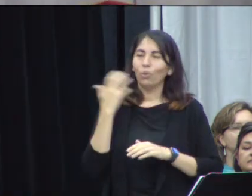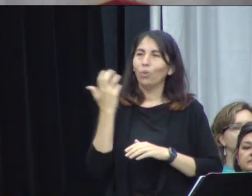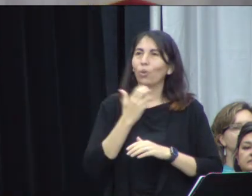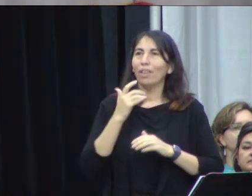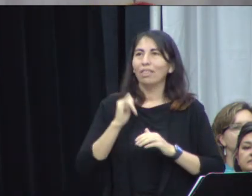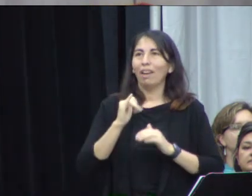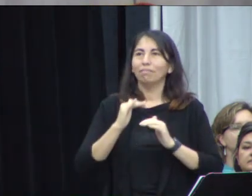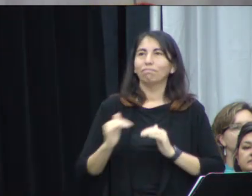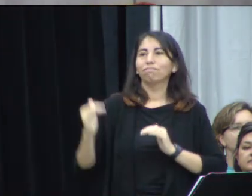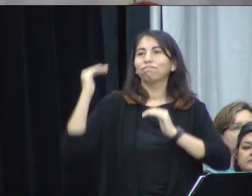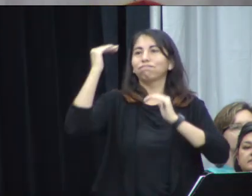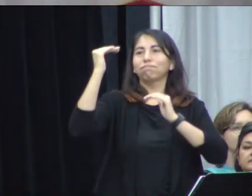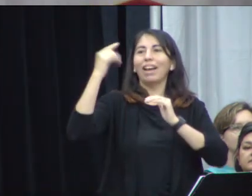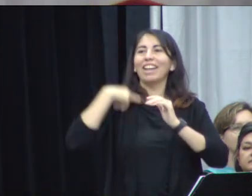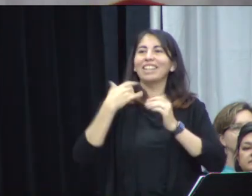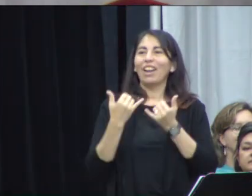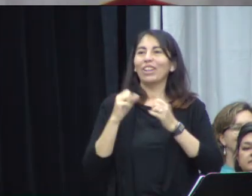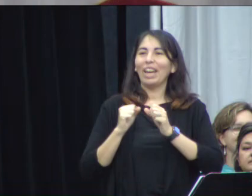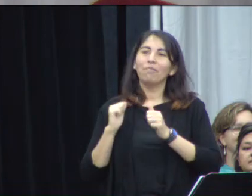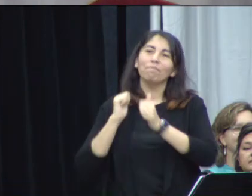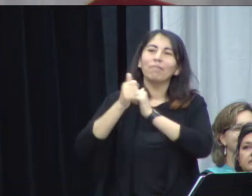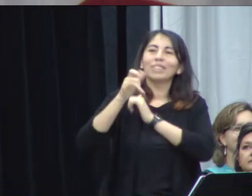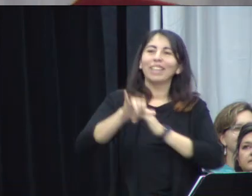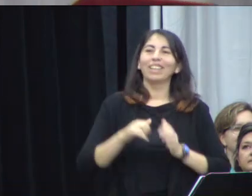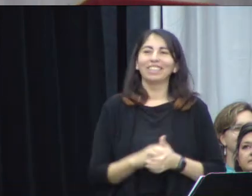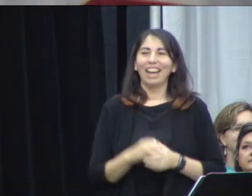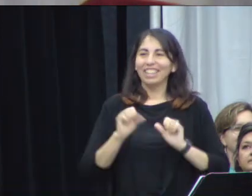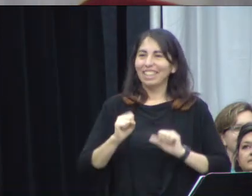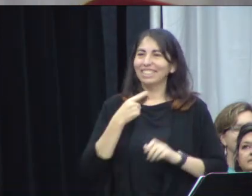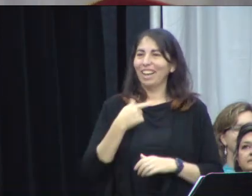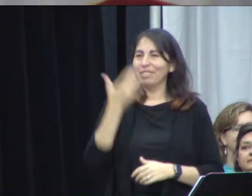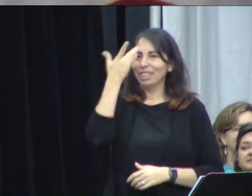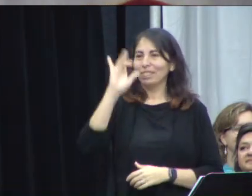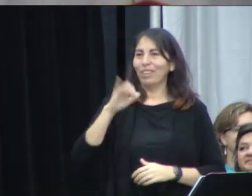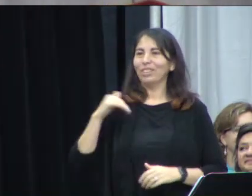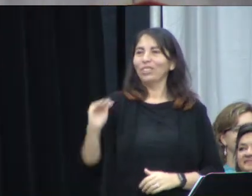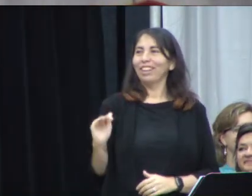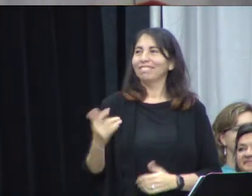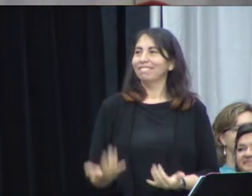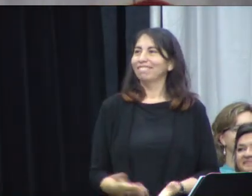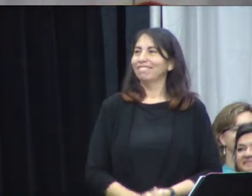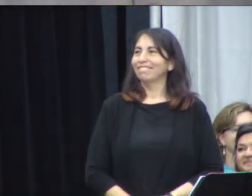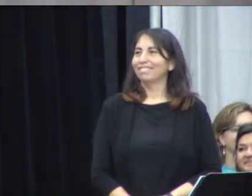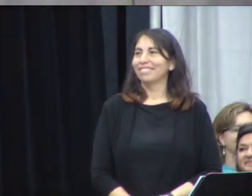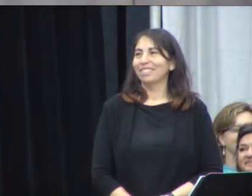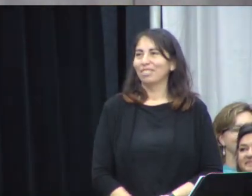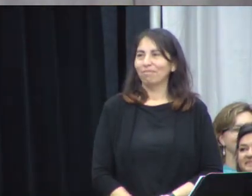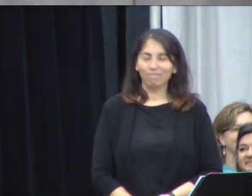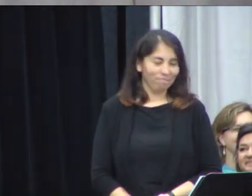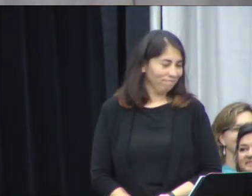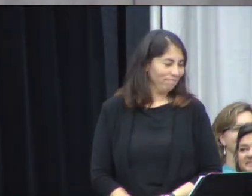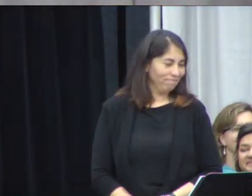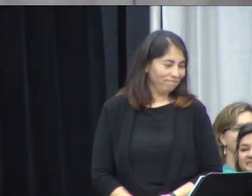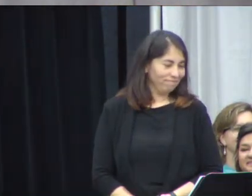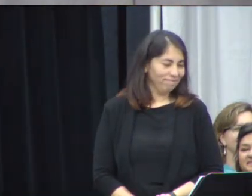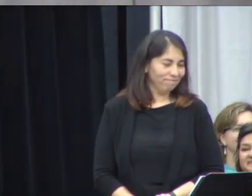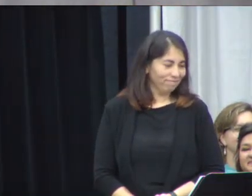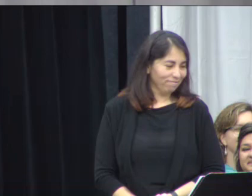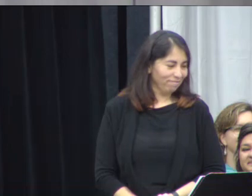I finally get to say I'm the smartest child. (audience applauds)